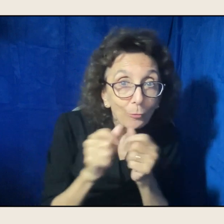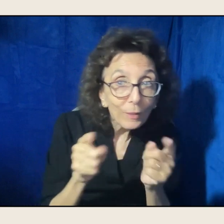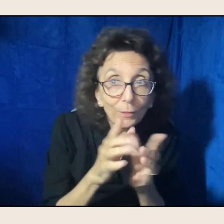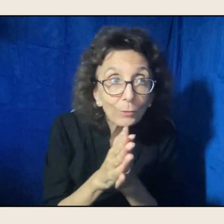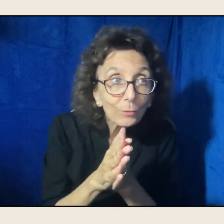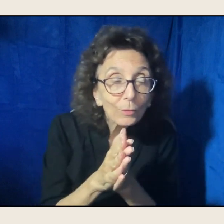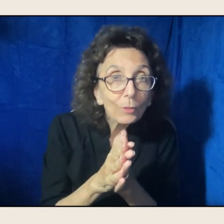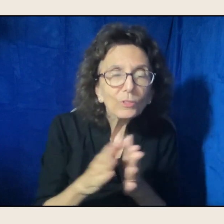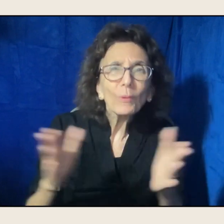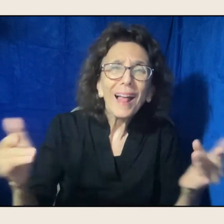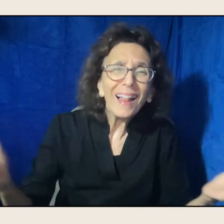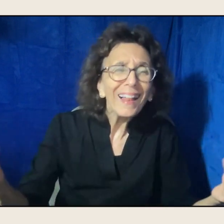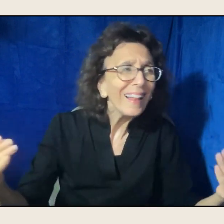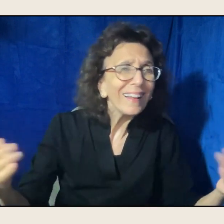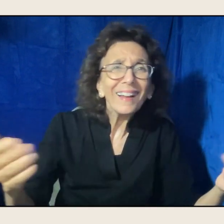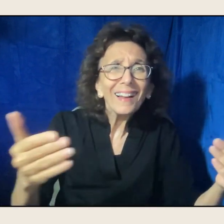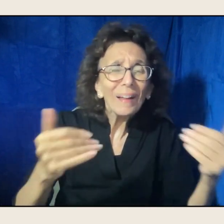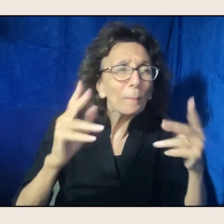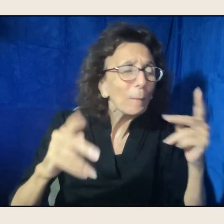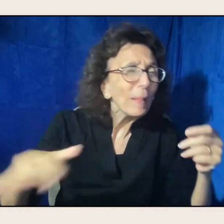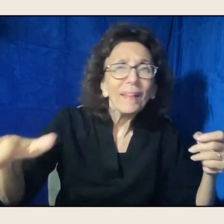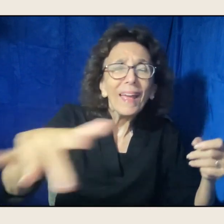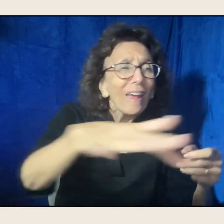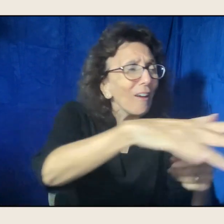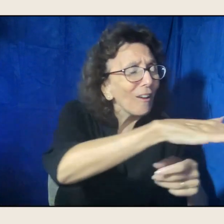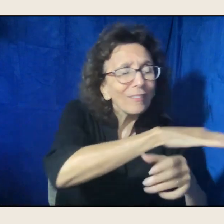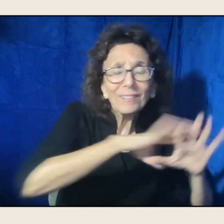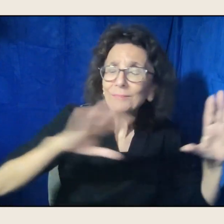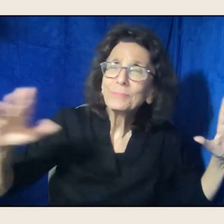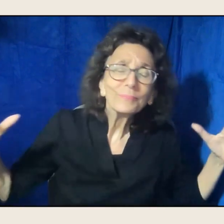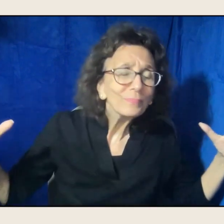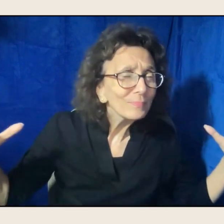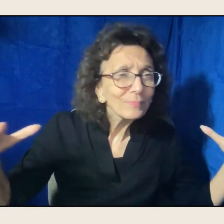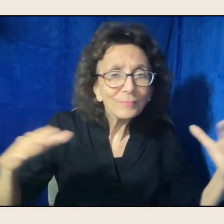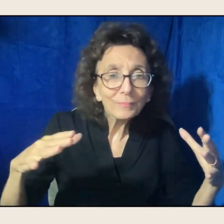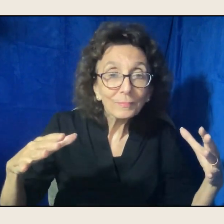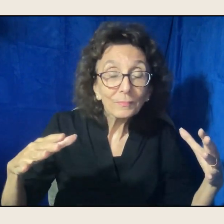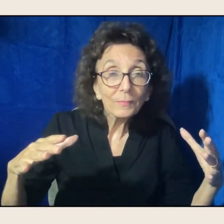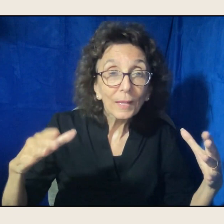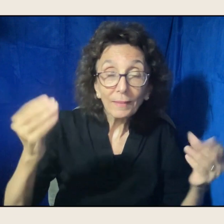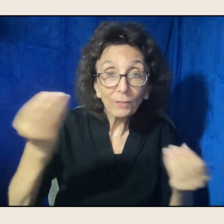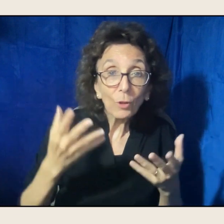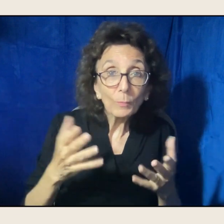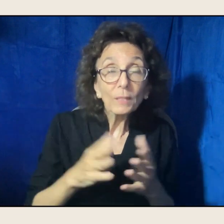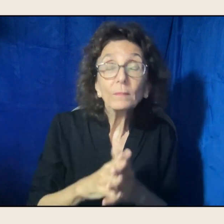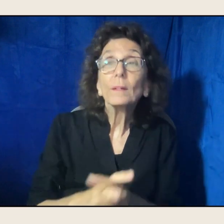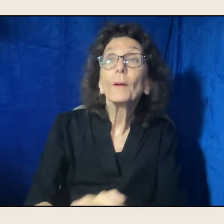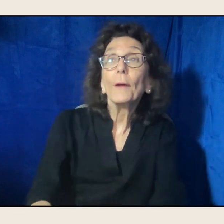from different neighborhoods in Flint, and they were there. And this is what they told me. They said, okay, all right, you know,